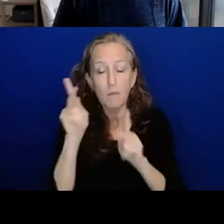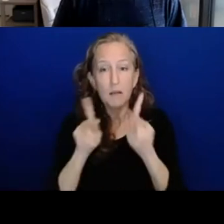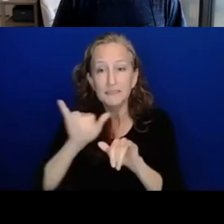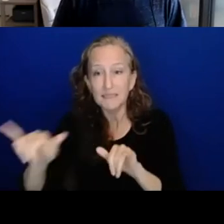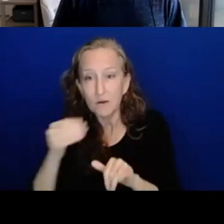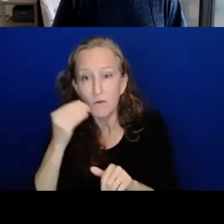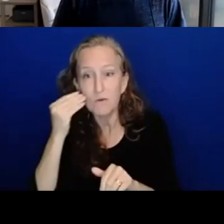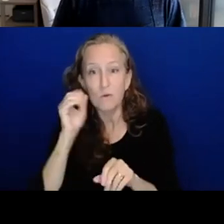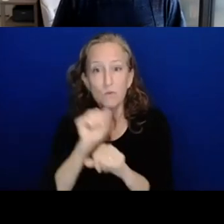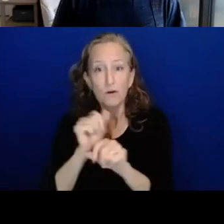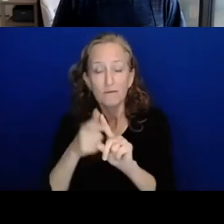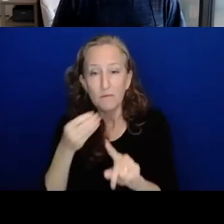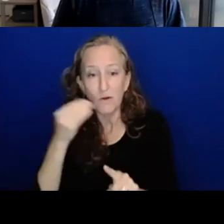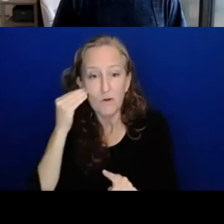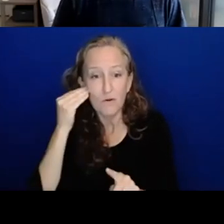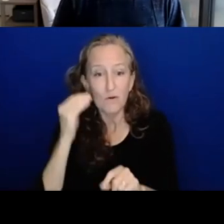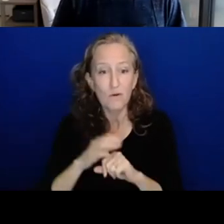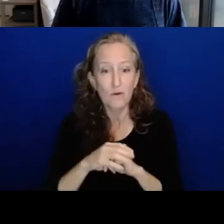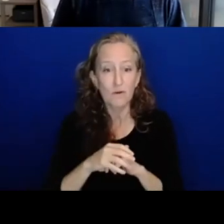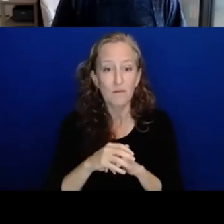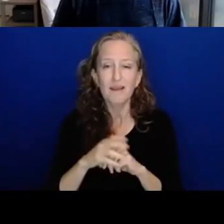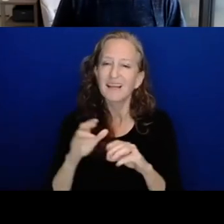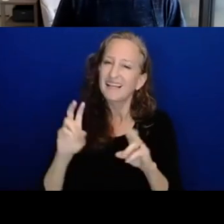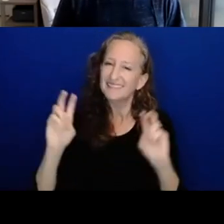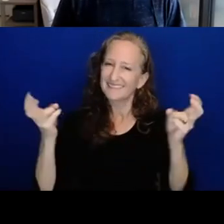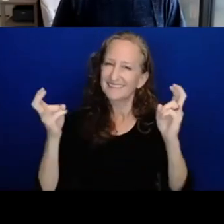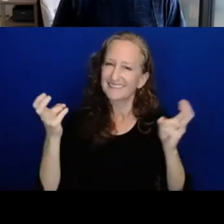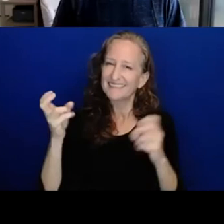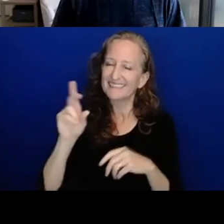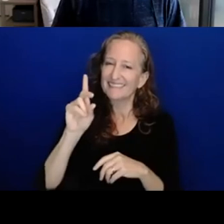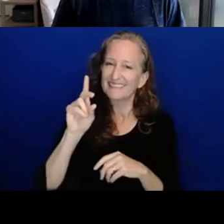refer to as a great big disability simulation exercise for people without disabilities.